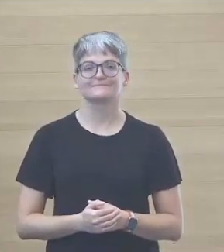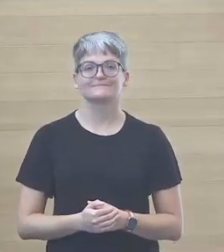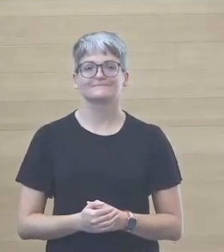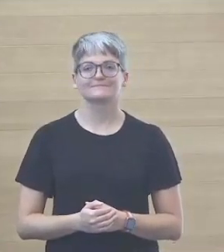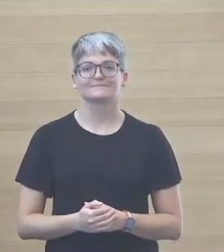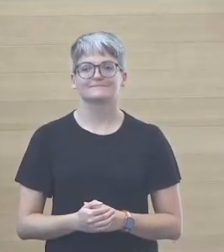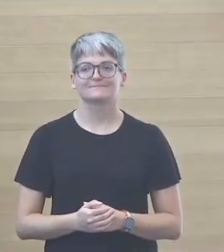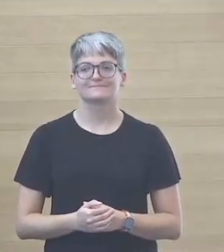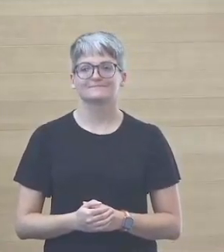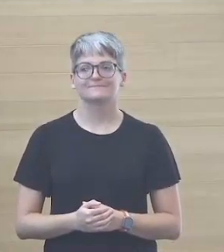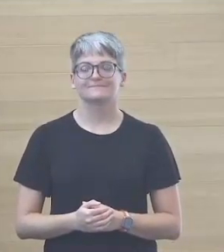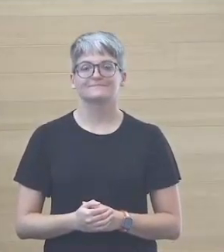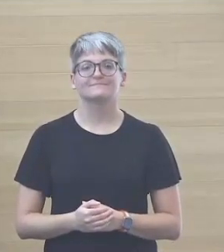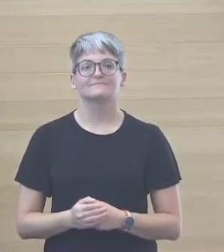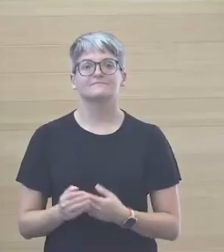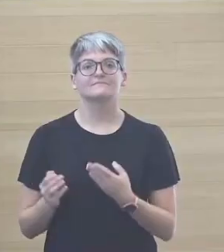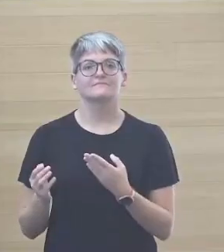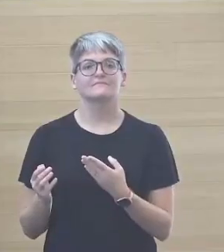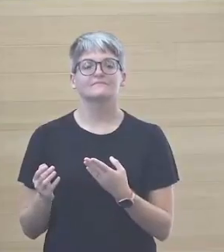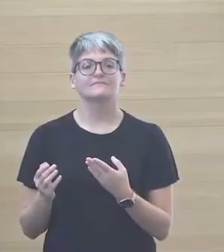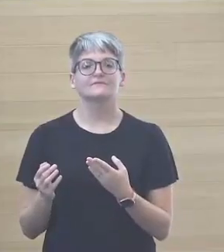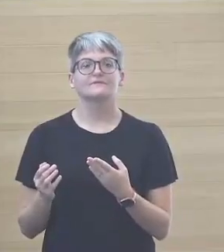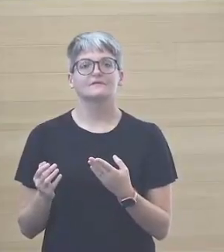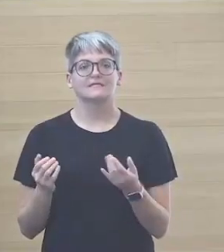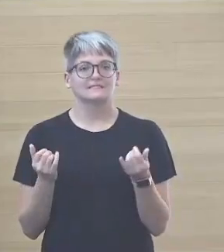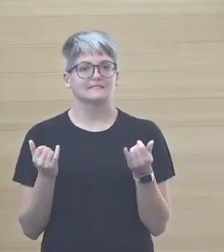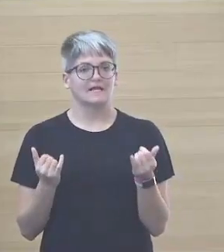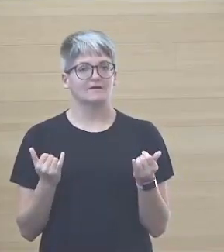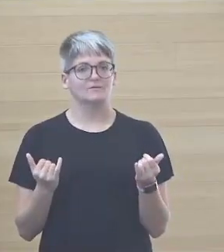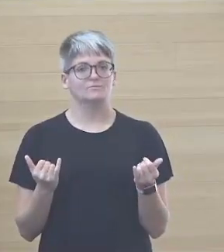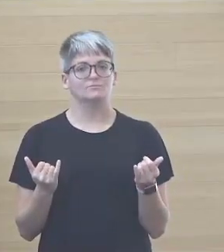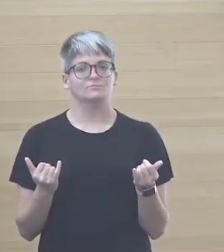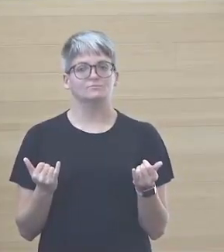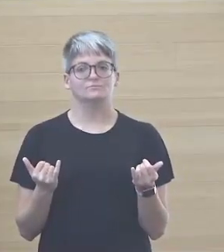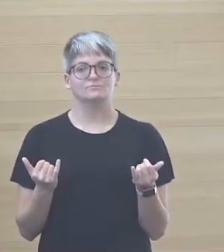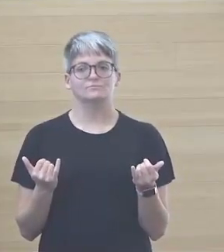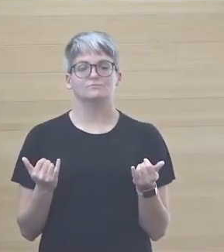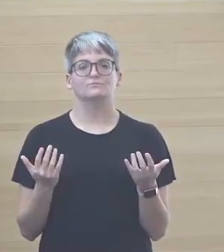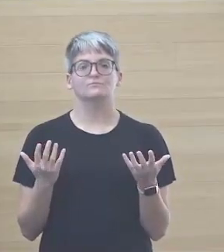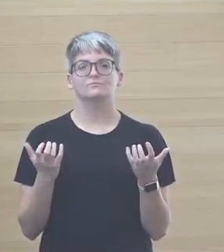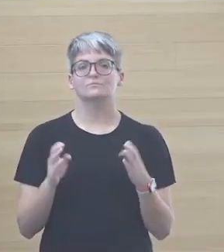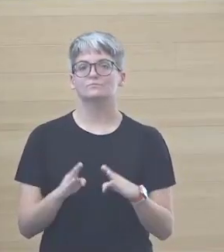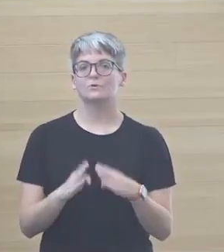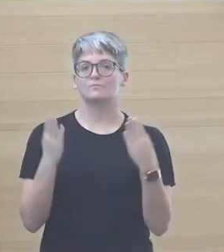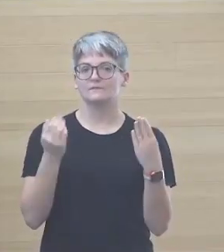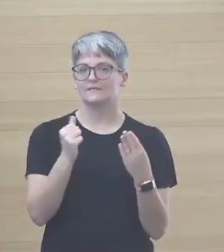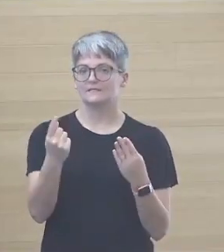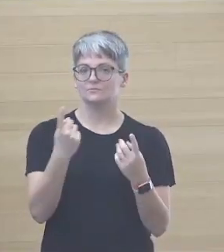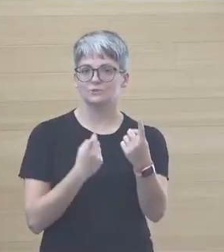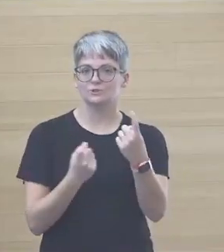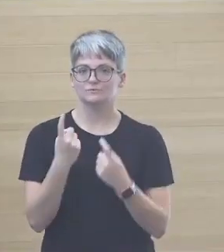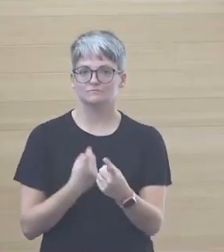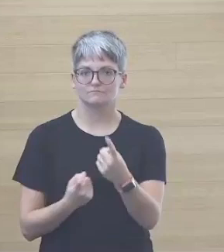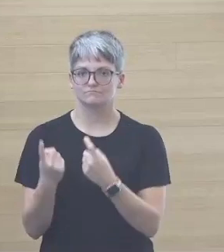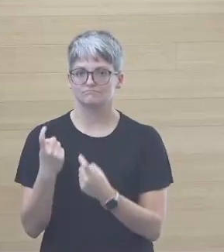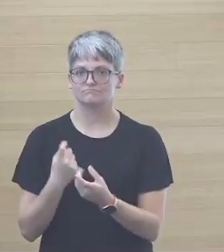So I think now we want to open it up to questions. If anyone has any questions,